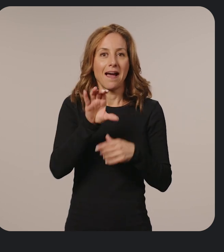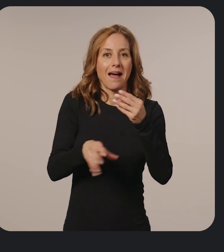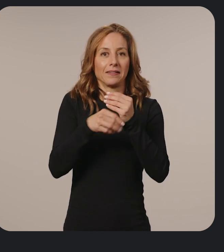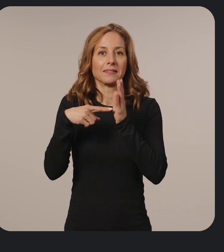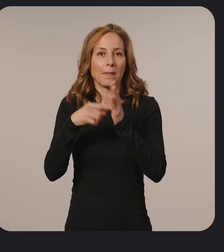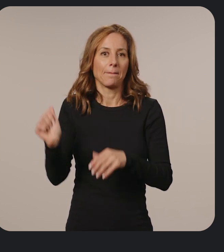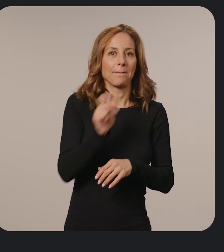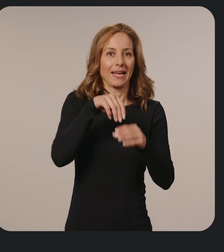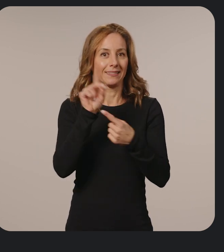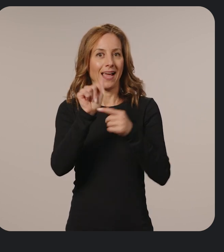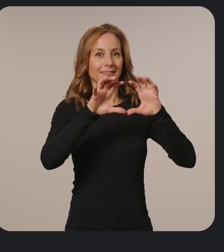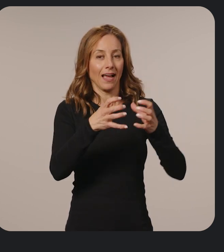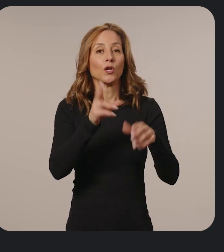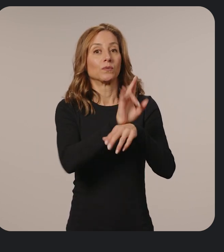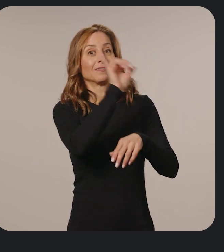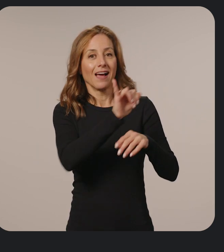back to our data set and use it to run a tuning job.